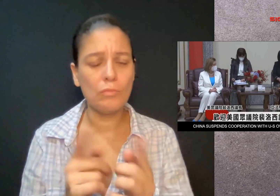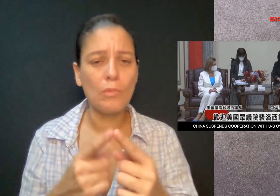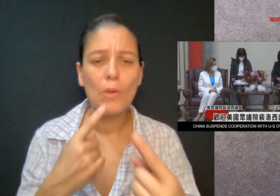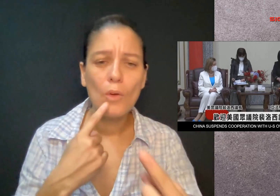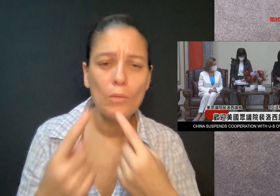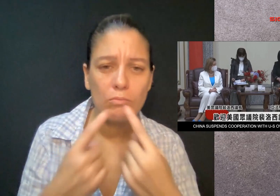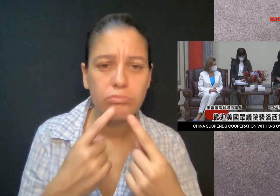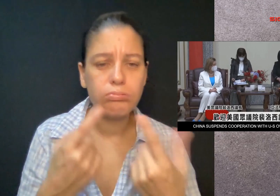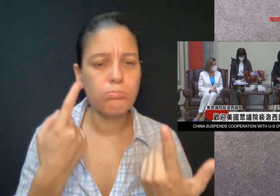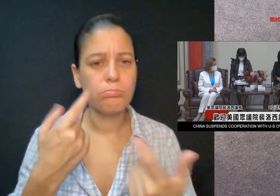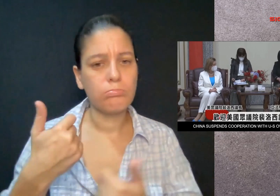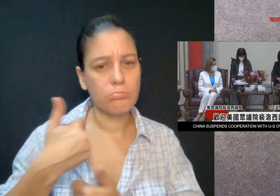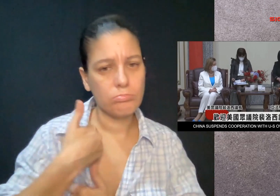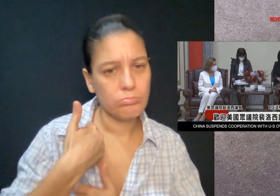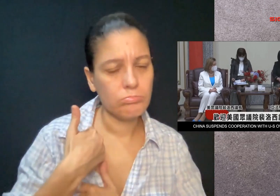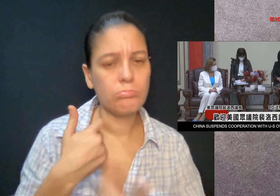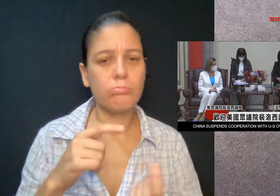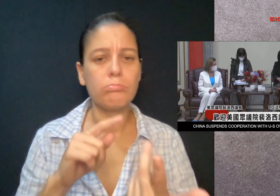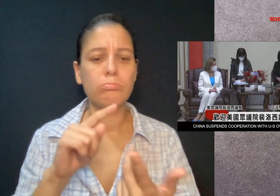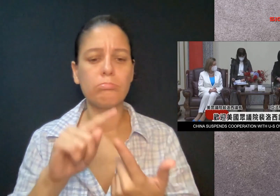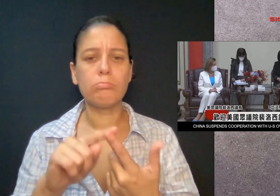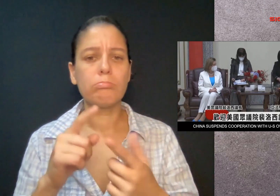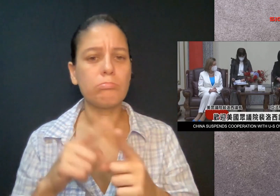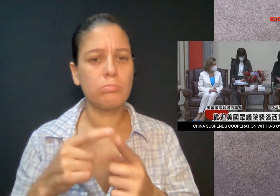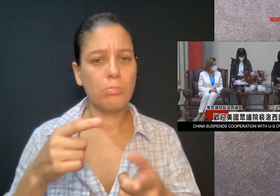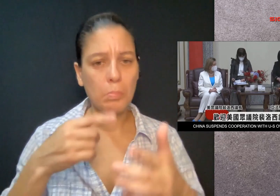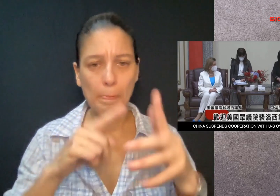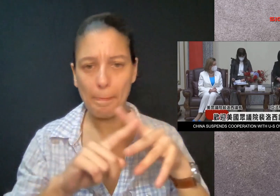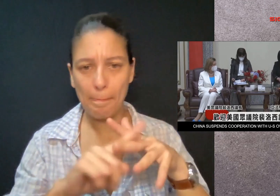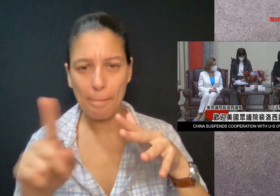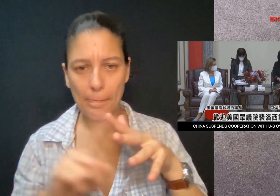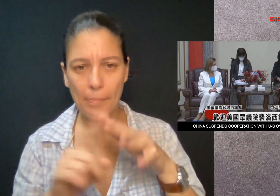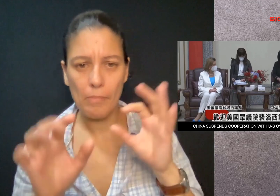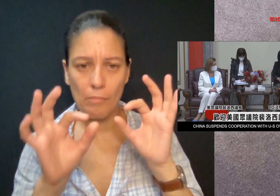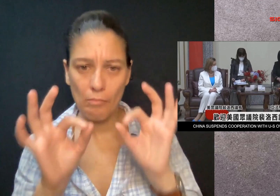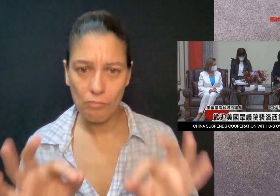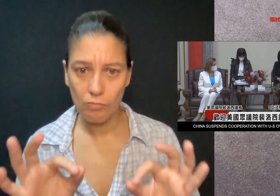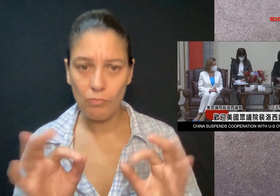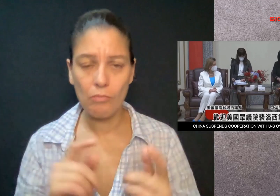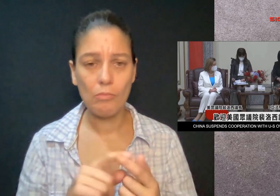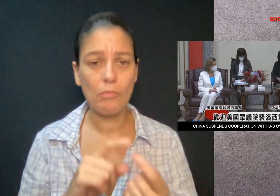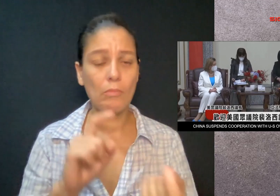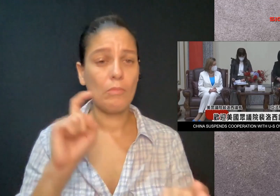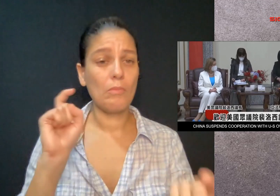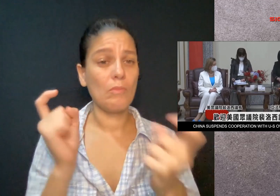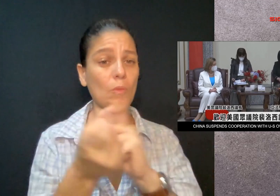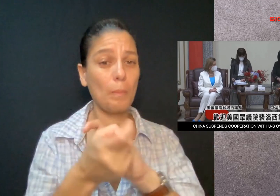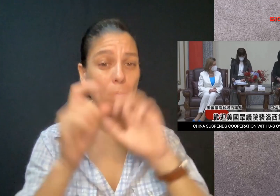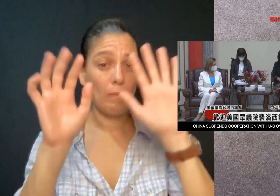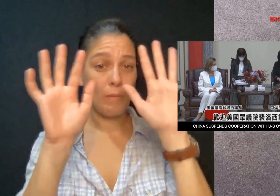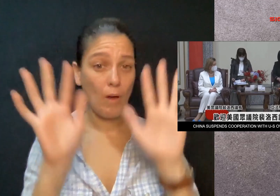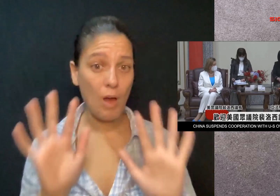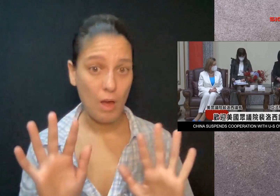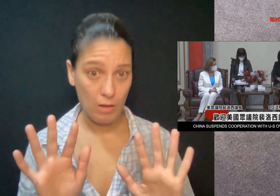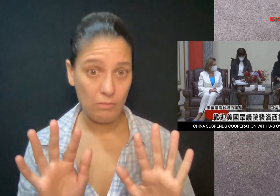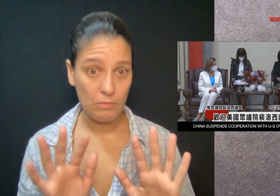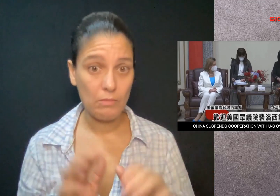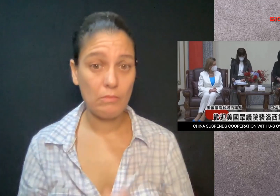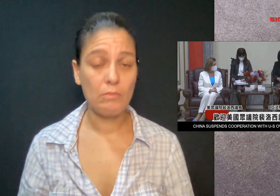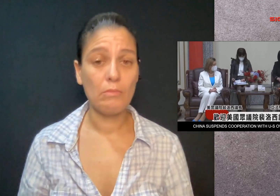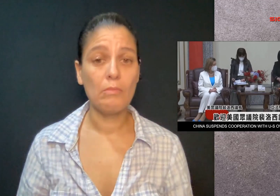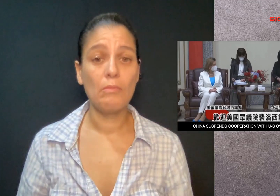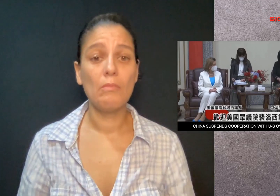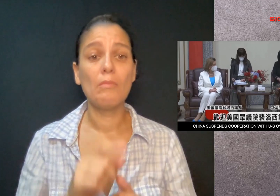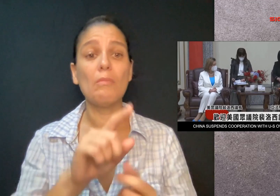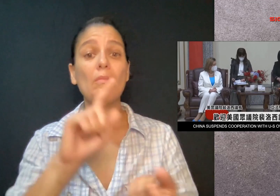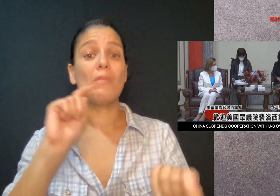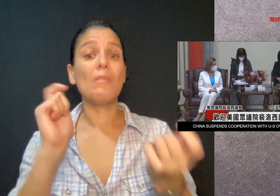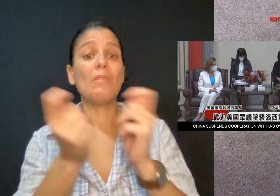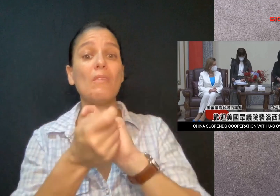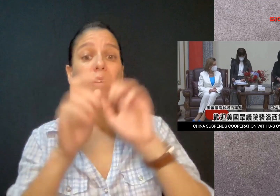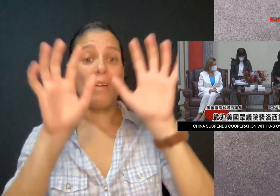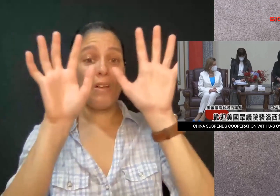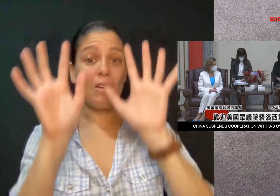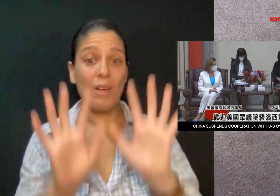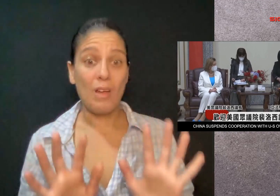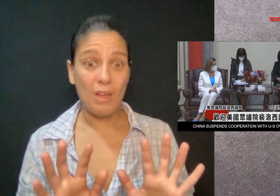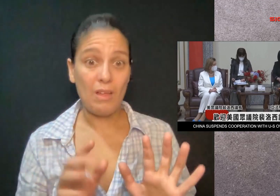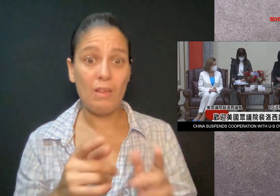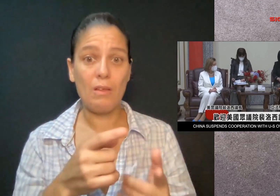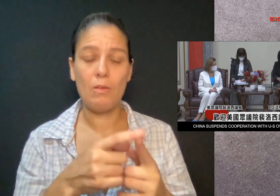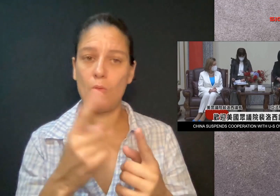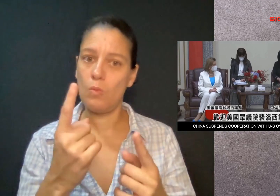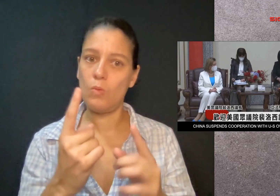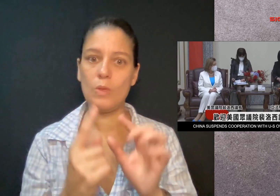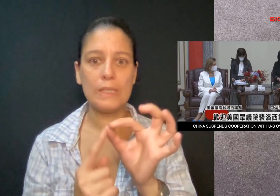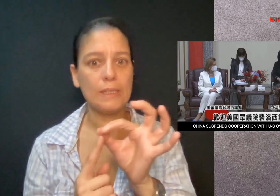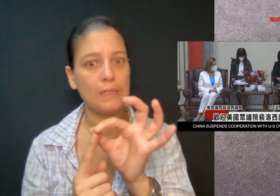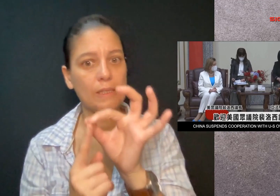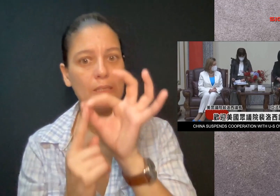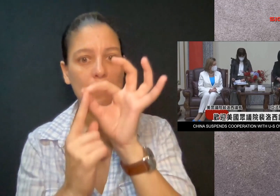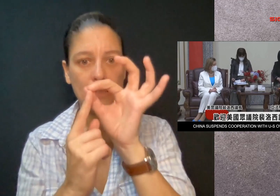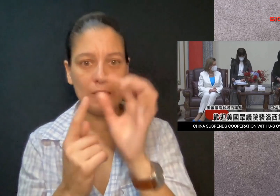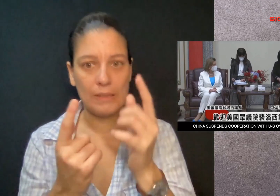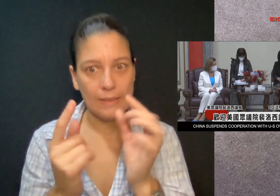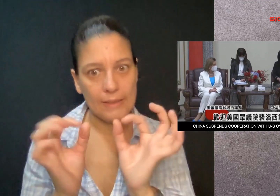the US in a wide range of areas like military talks legal immigration and climate change